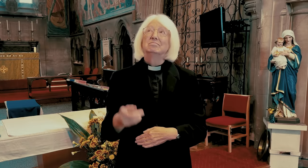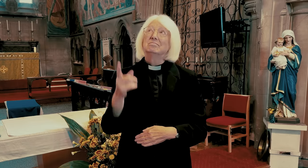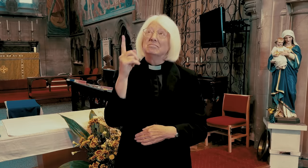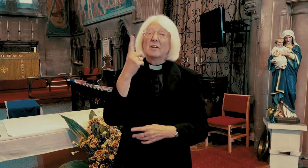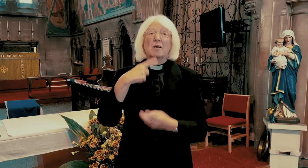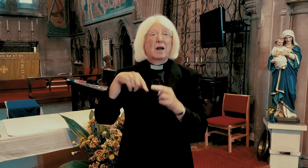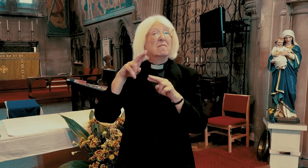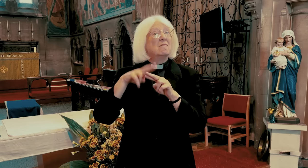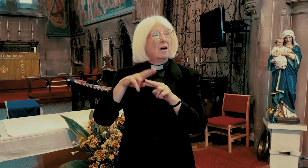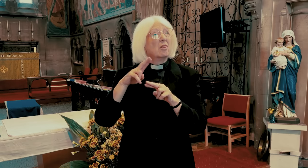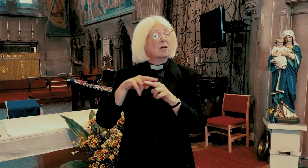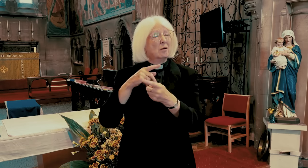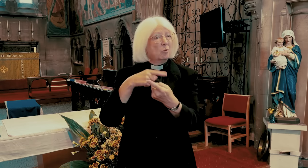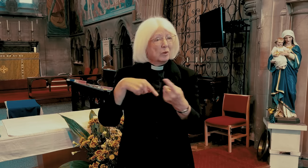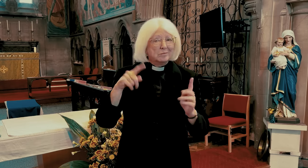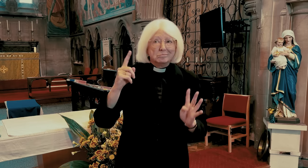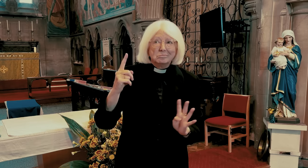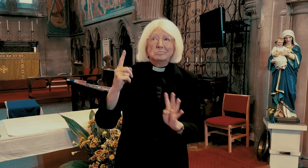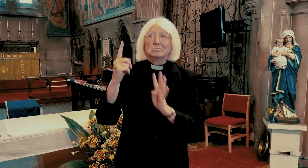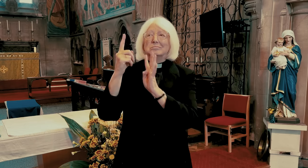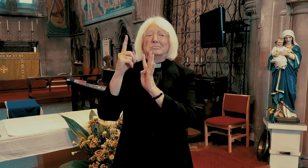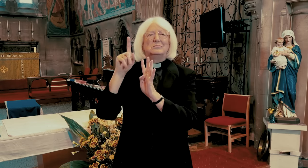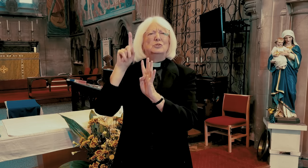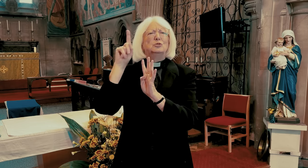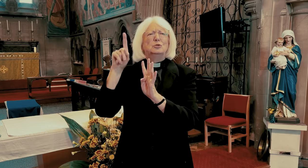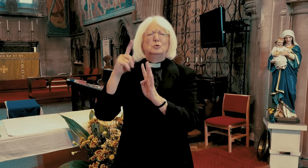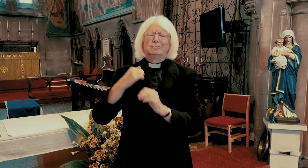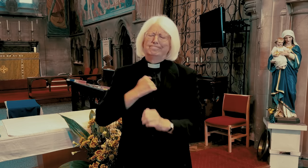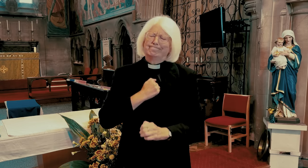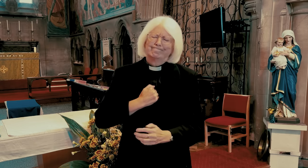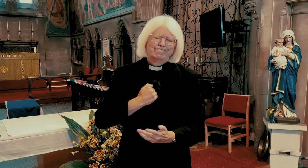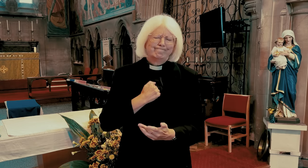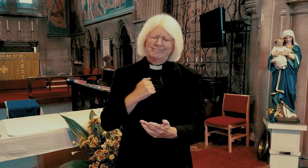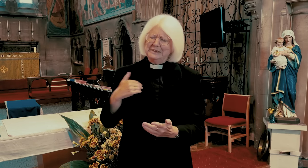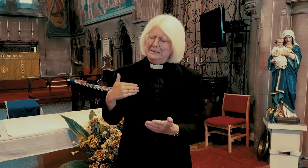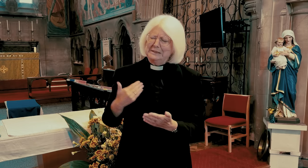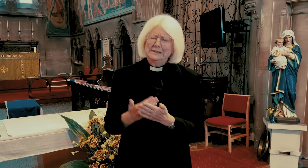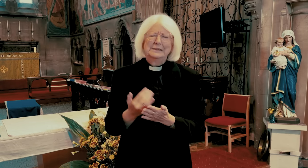God our Father, we come to you in sorrow for our sins.